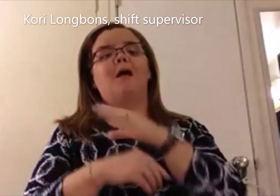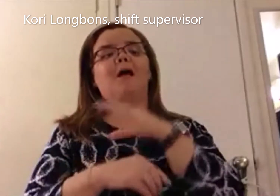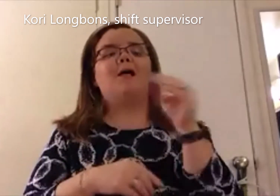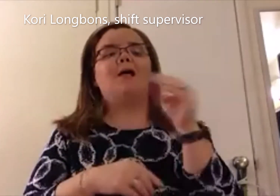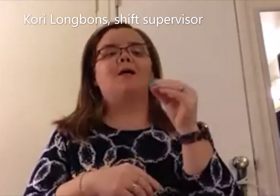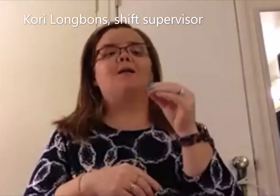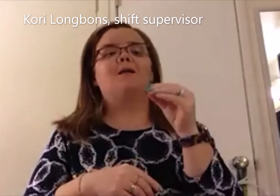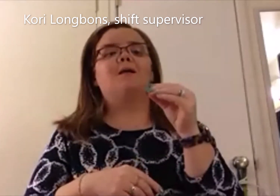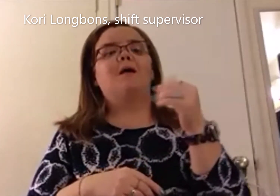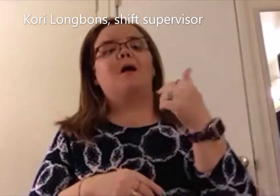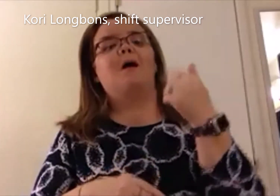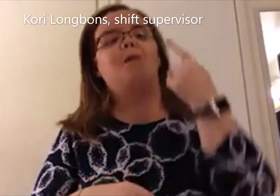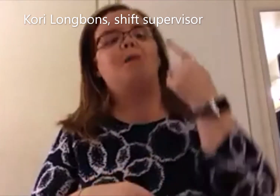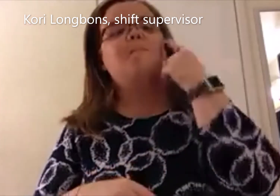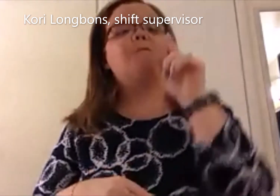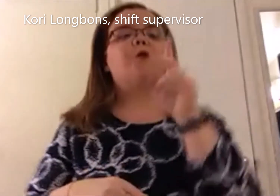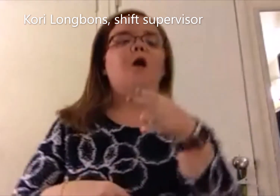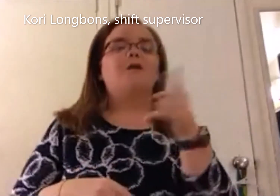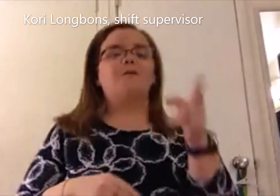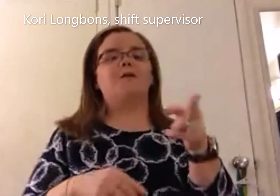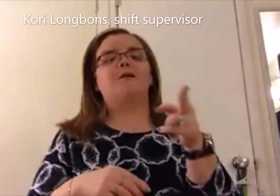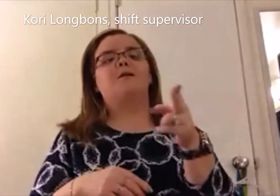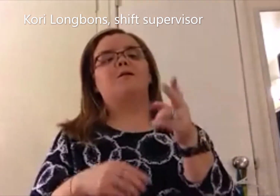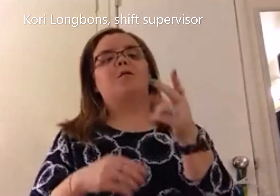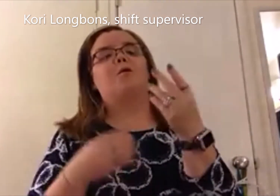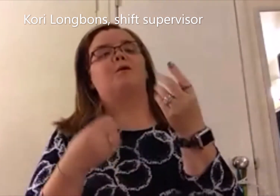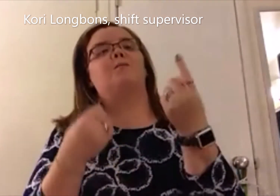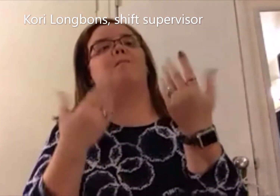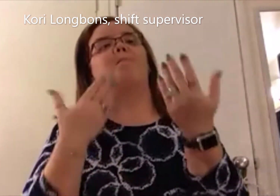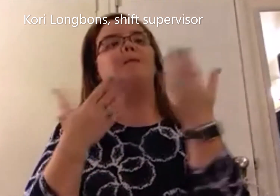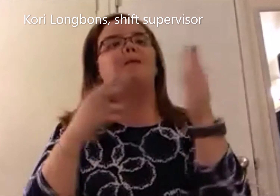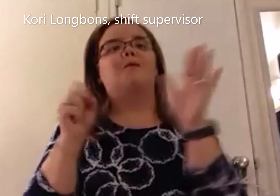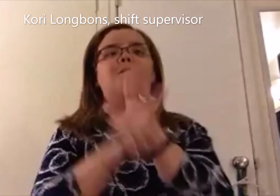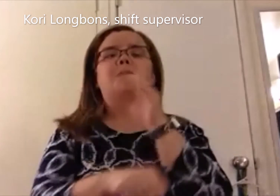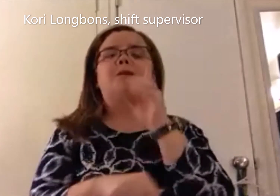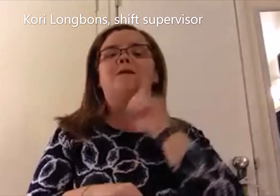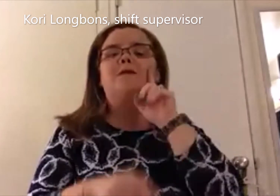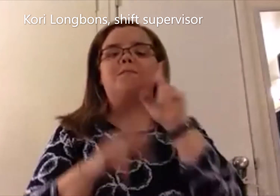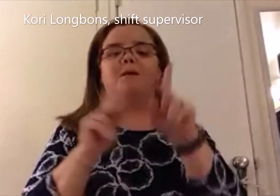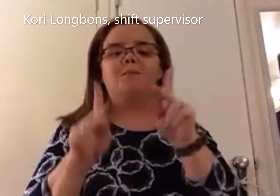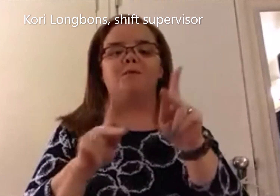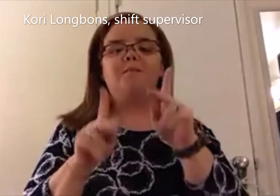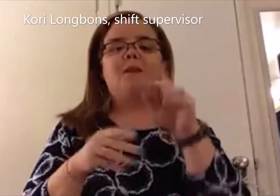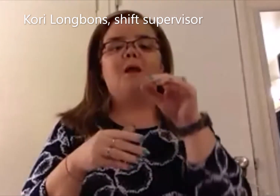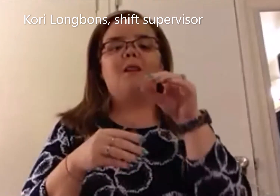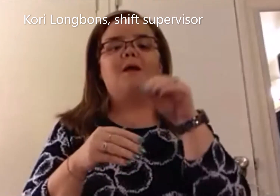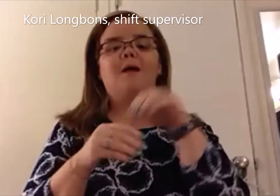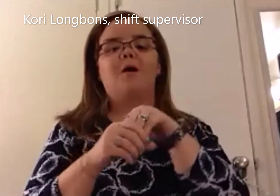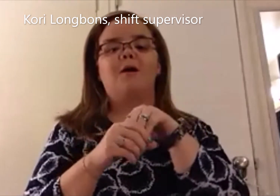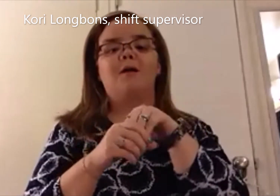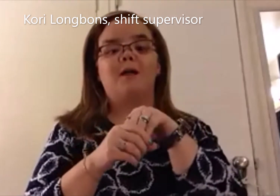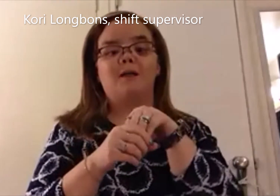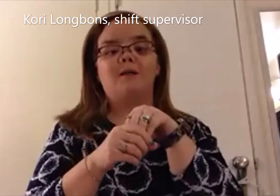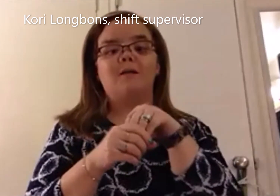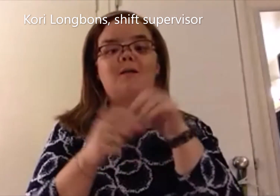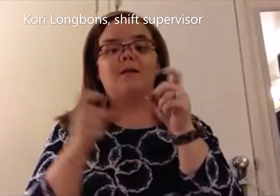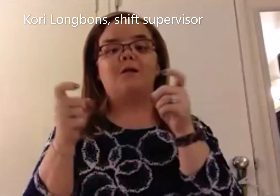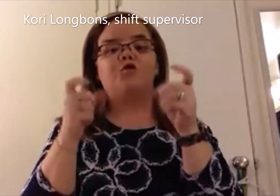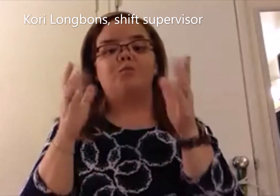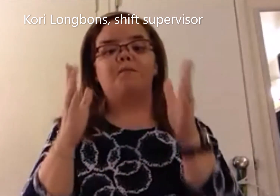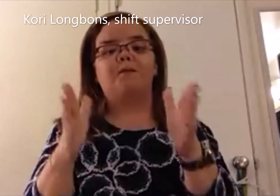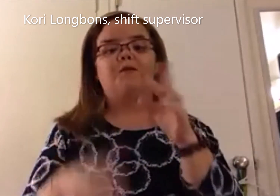and um for hard of hearing or maybe completely deaf people that are in like a supervisor